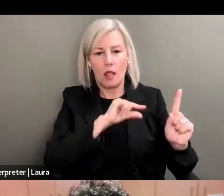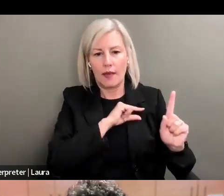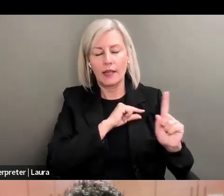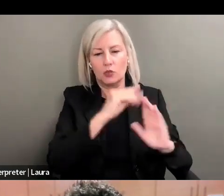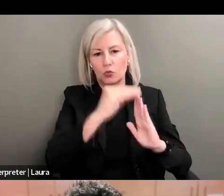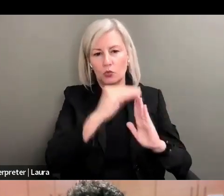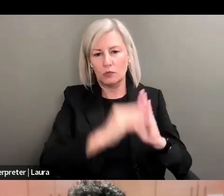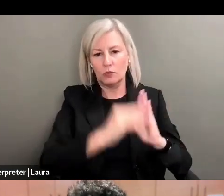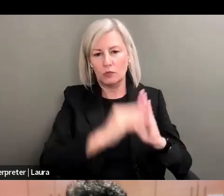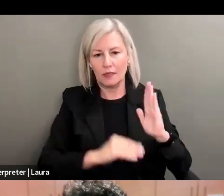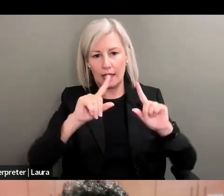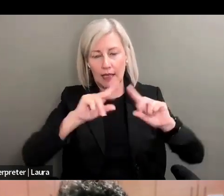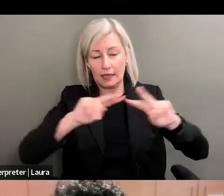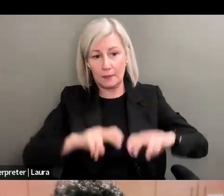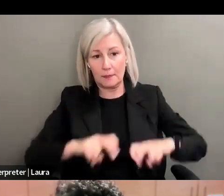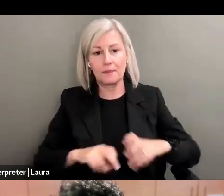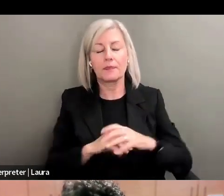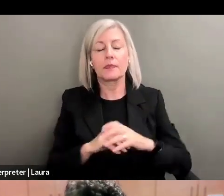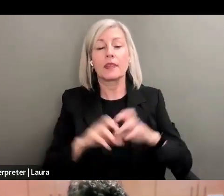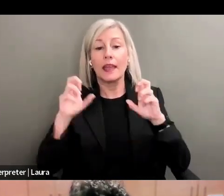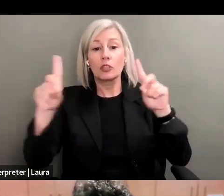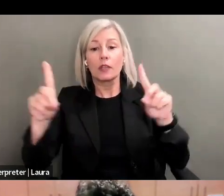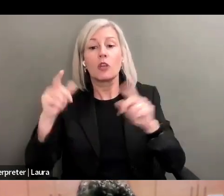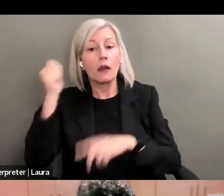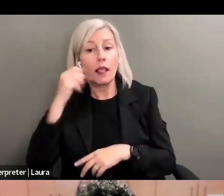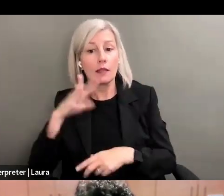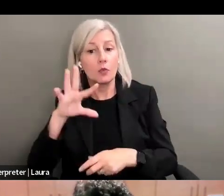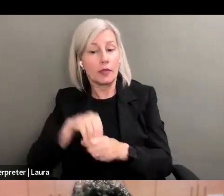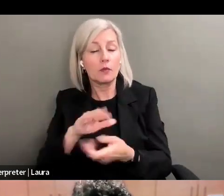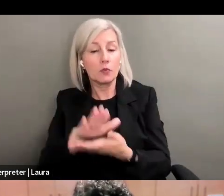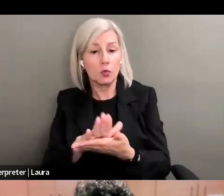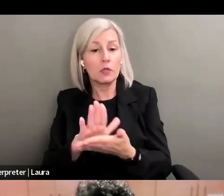Educational audiologists who work in the school systems sometimes complete